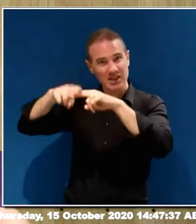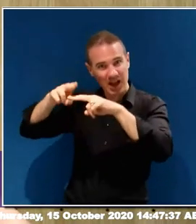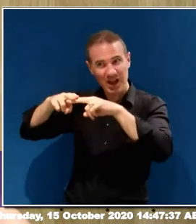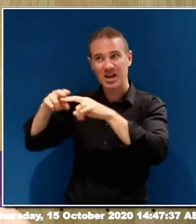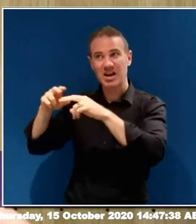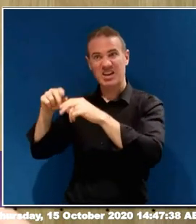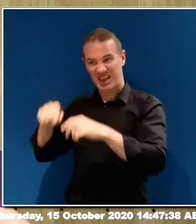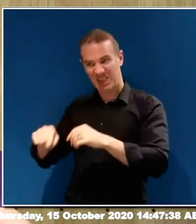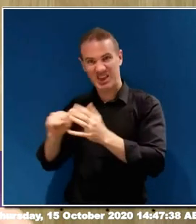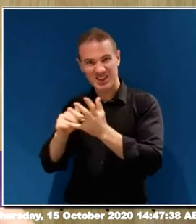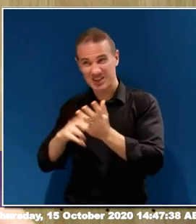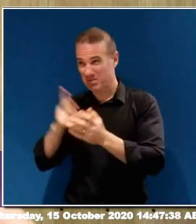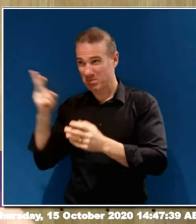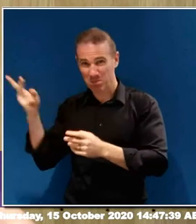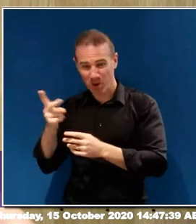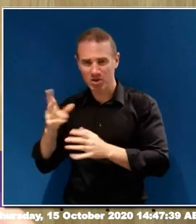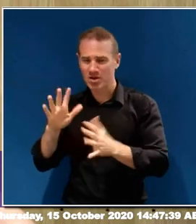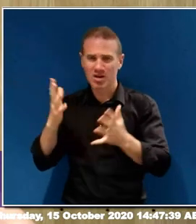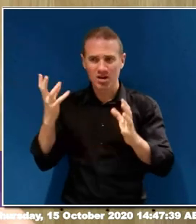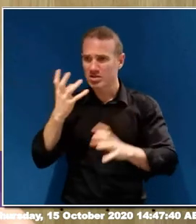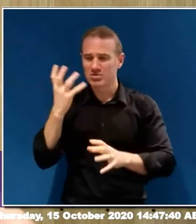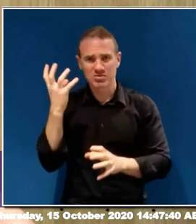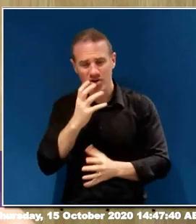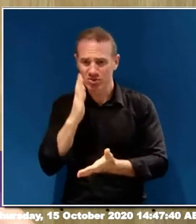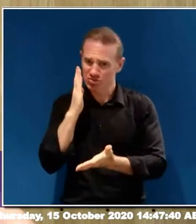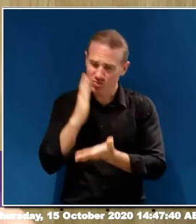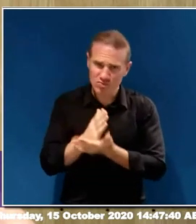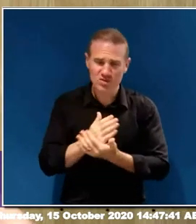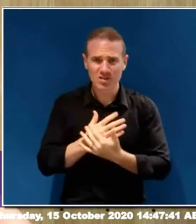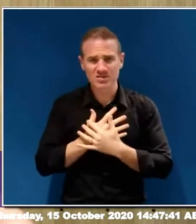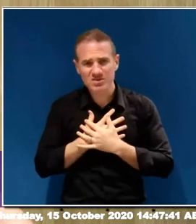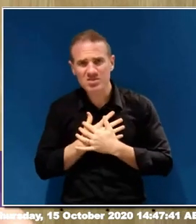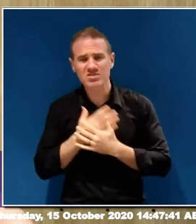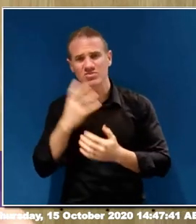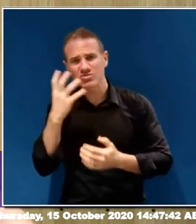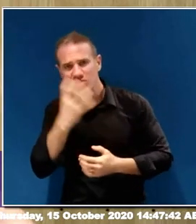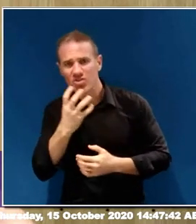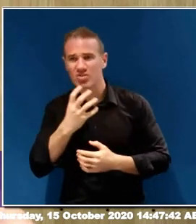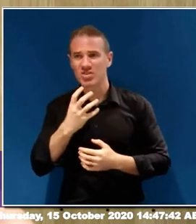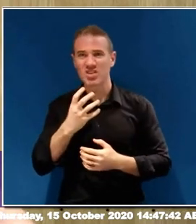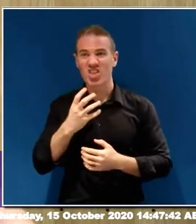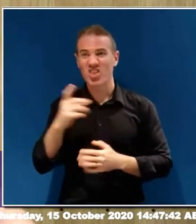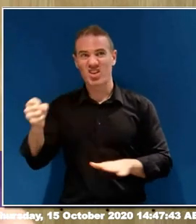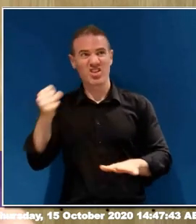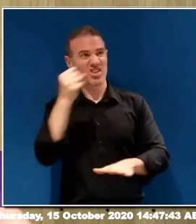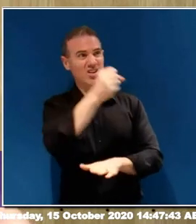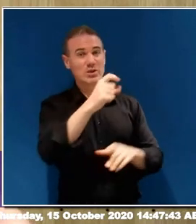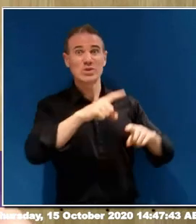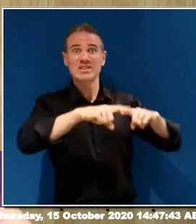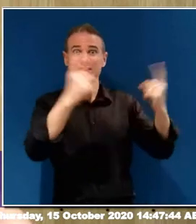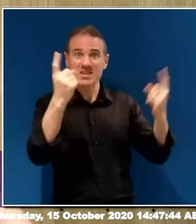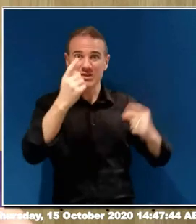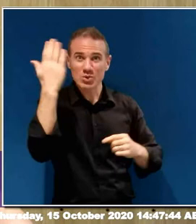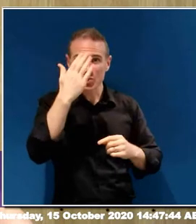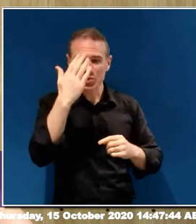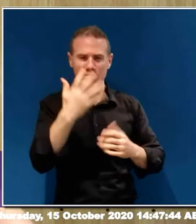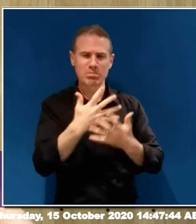the detrimental effect of going to another school for that student. That school was within walking distance, the other siblings were at